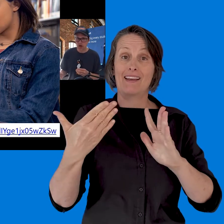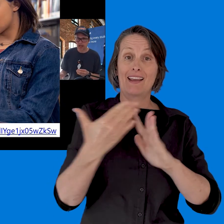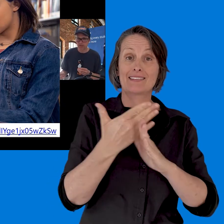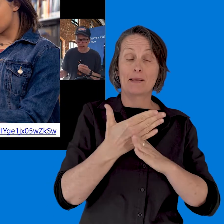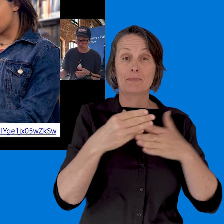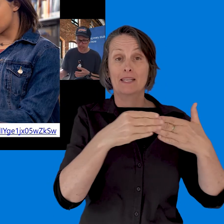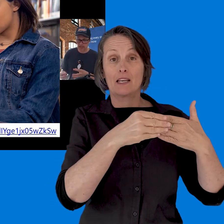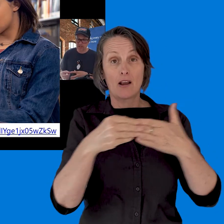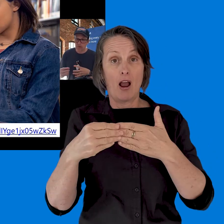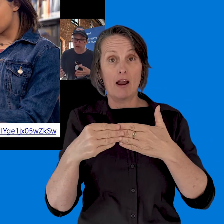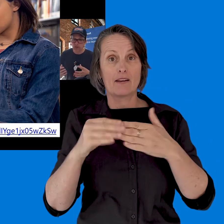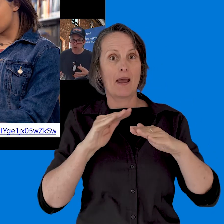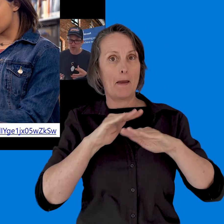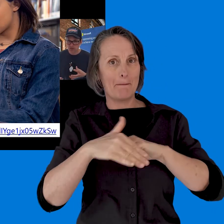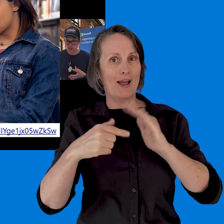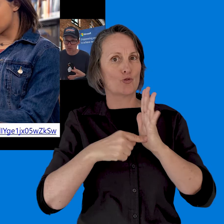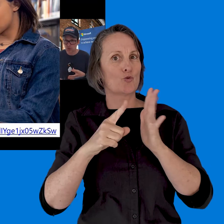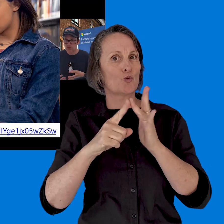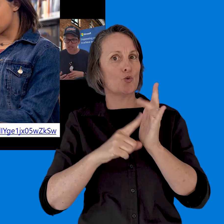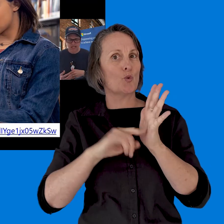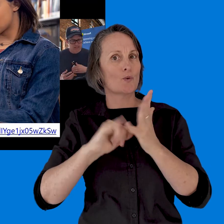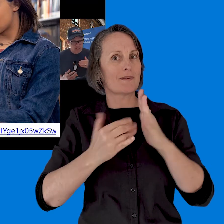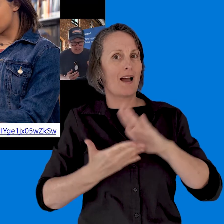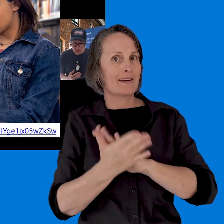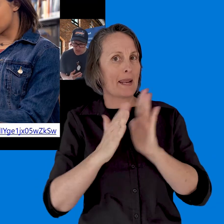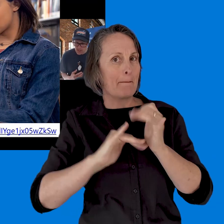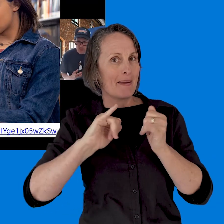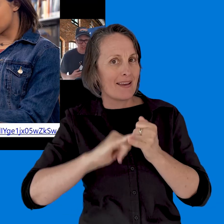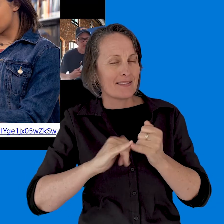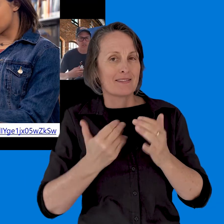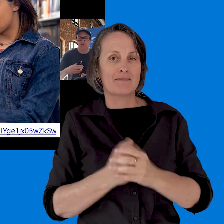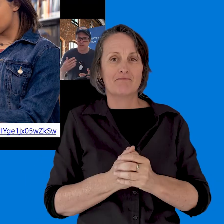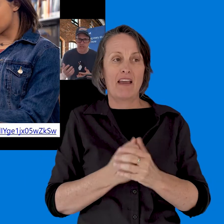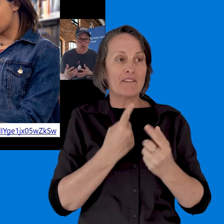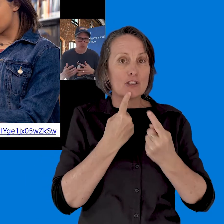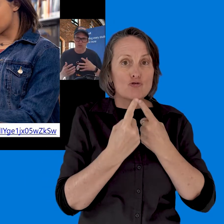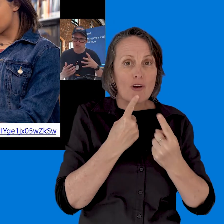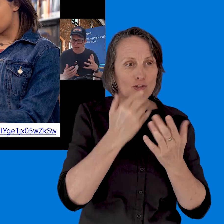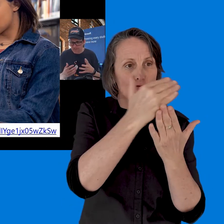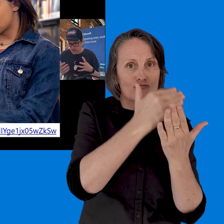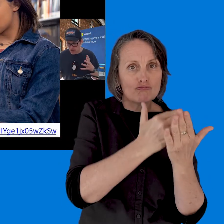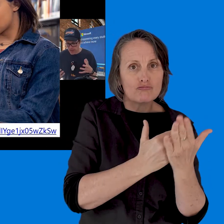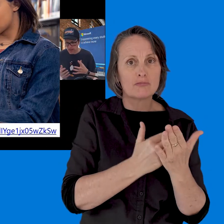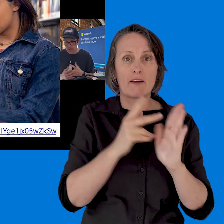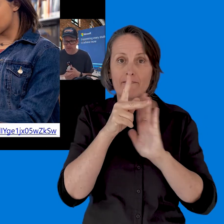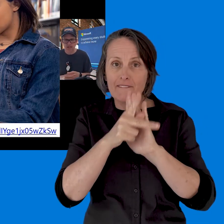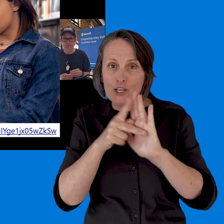guide for educators around the Microsoft tools. Little instructions, little videos, graphics, all that kind of stuff.